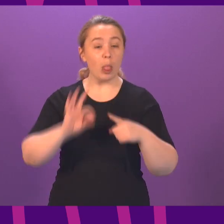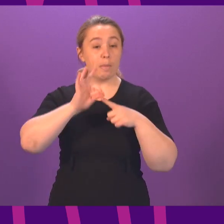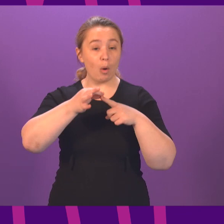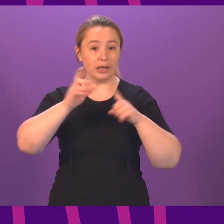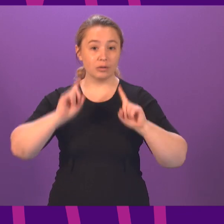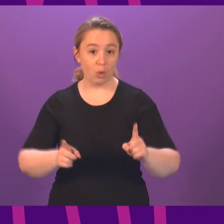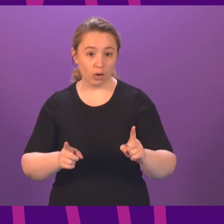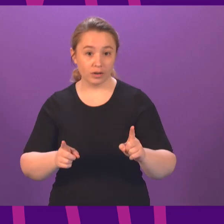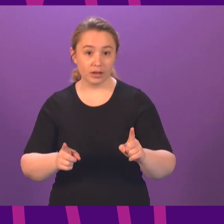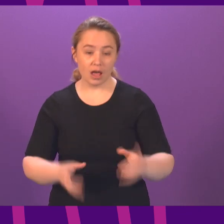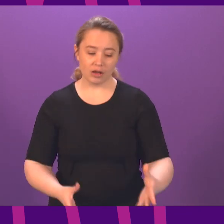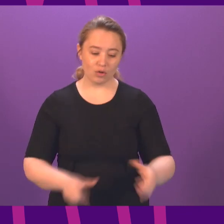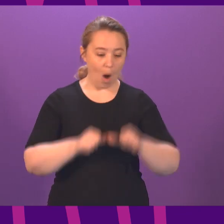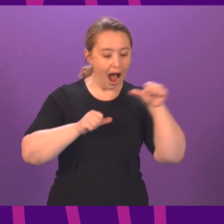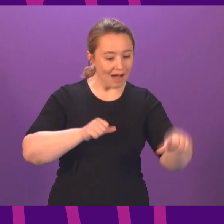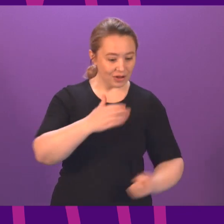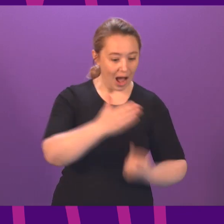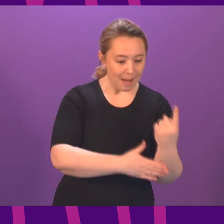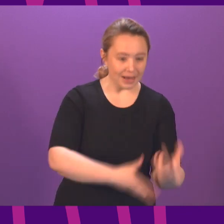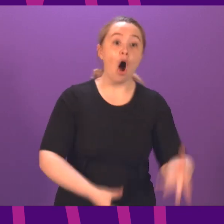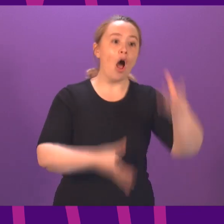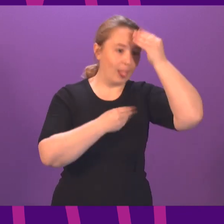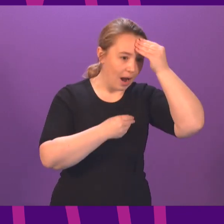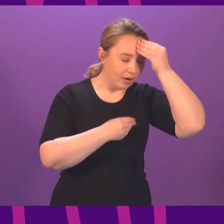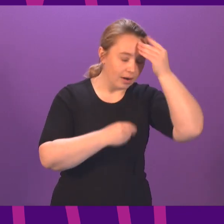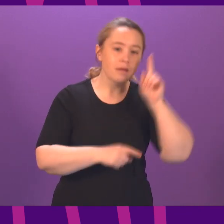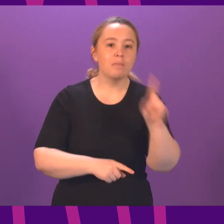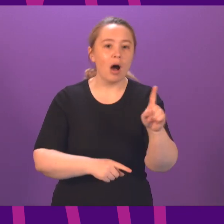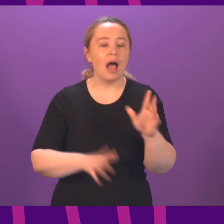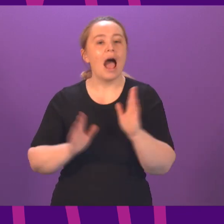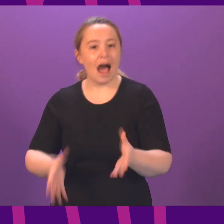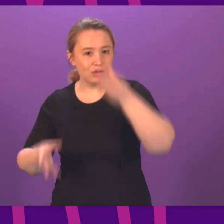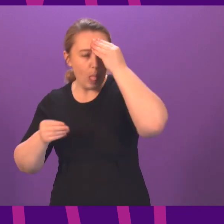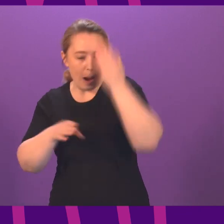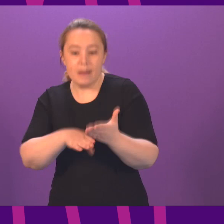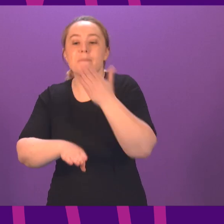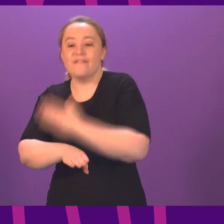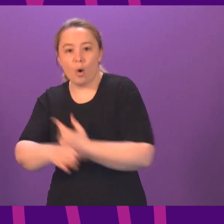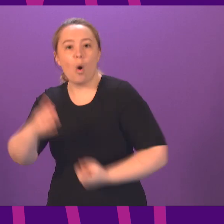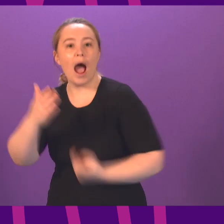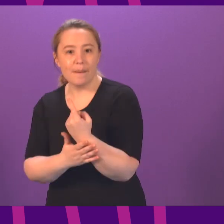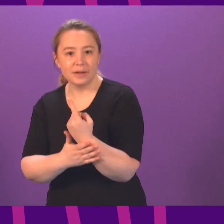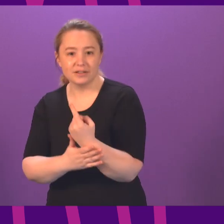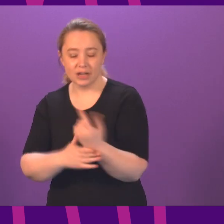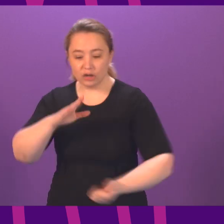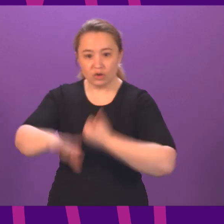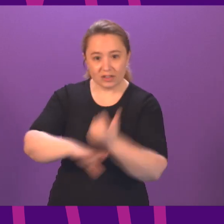to learn after the event but to learn beforehand, so that we put in measures to prevent the